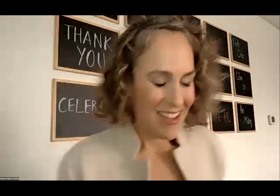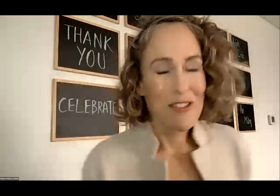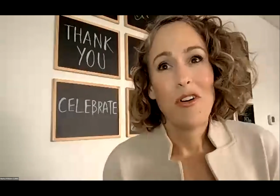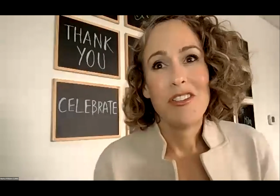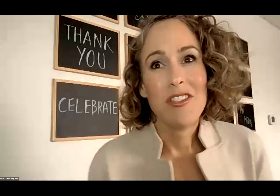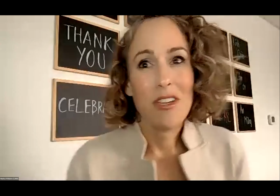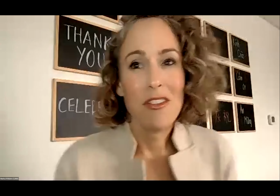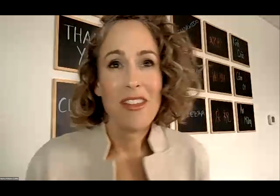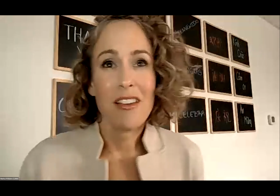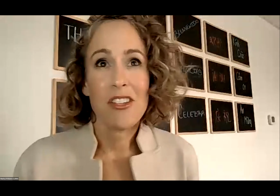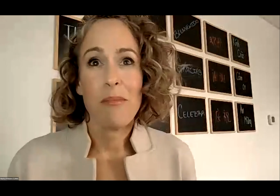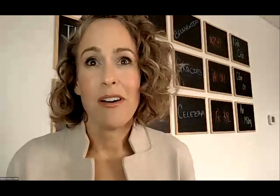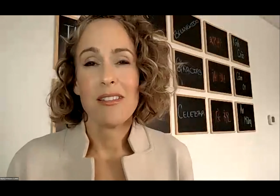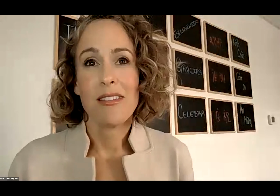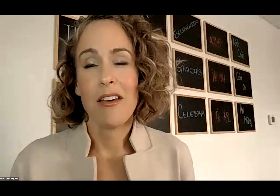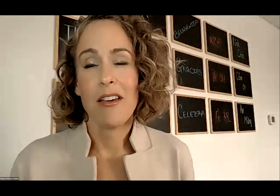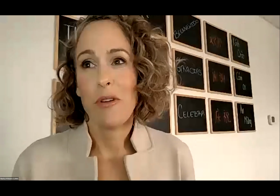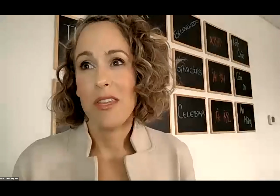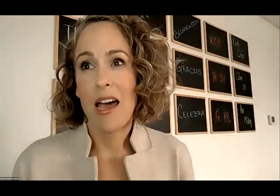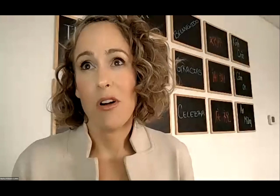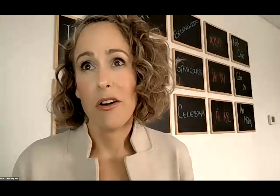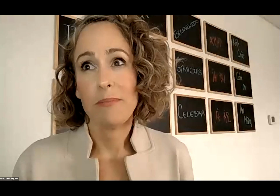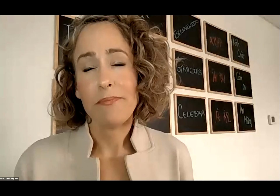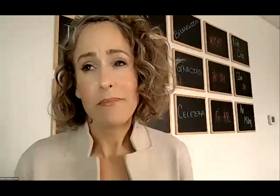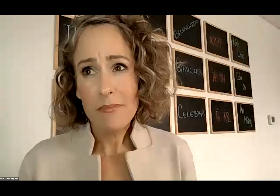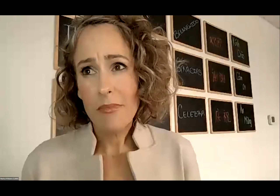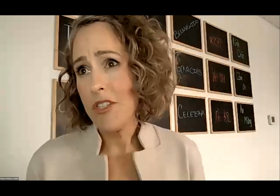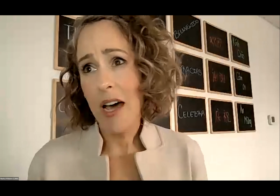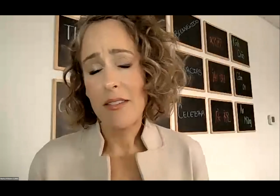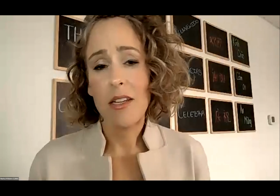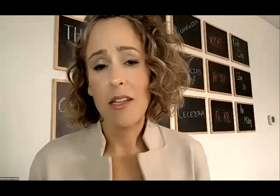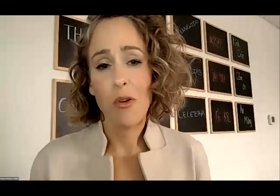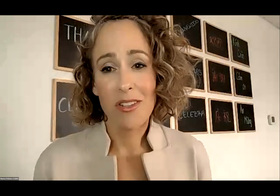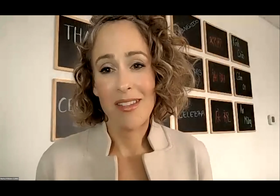And of course you can use that chat box throughout the hour to ask any questions.